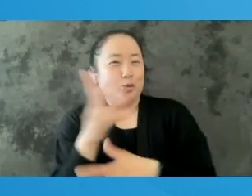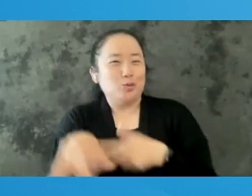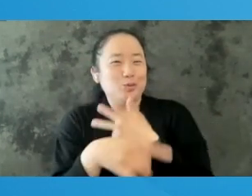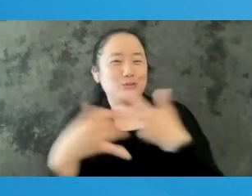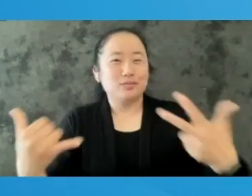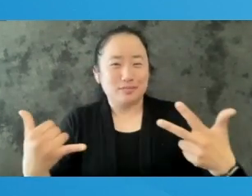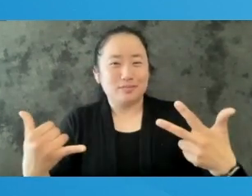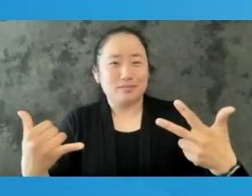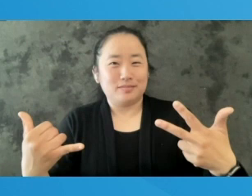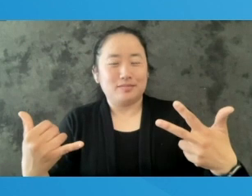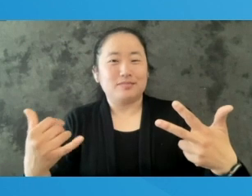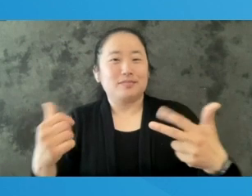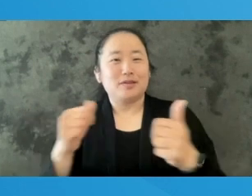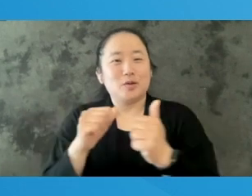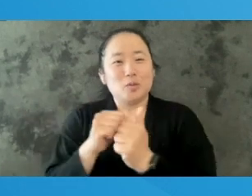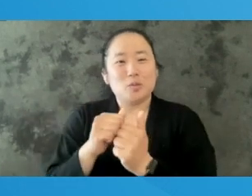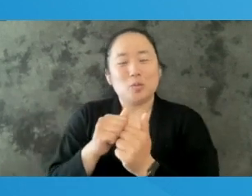of Mark Bradford's Pickett's Charge.